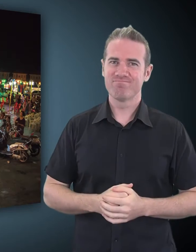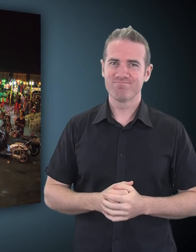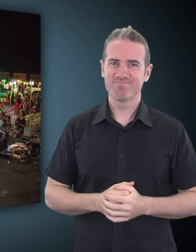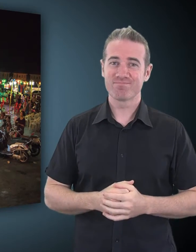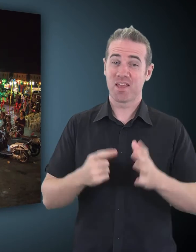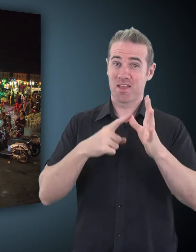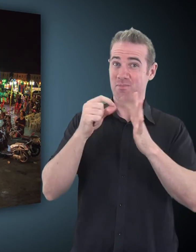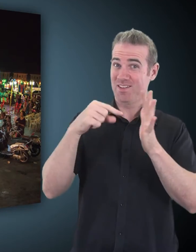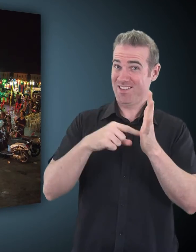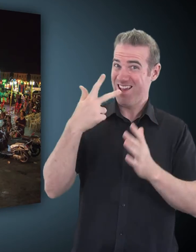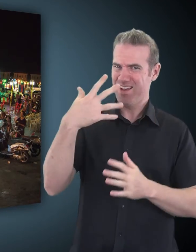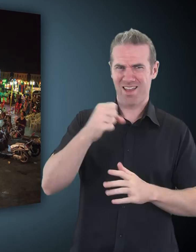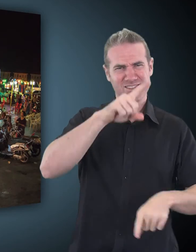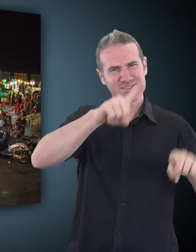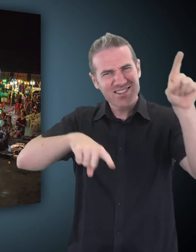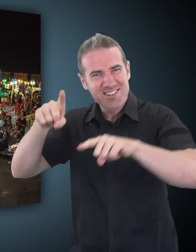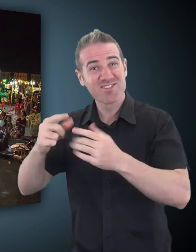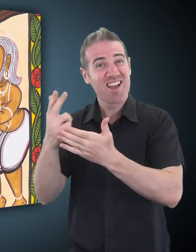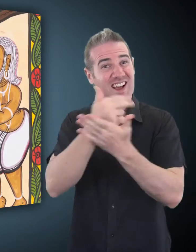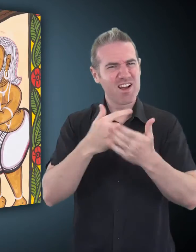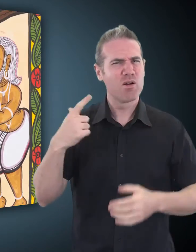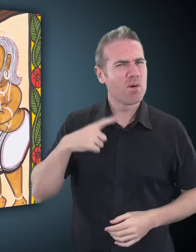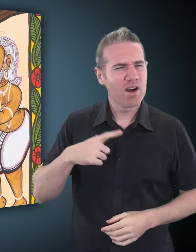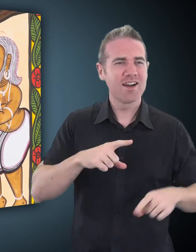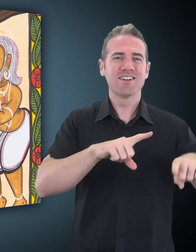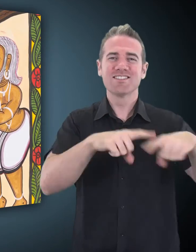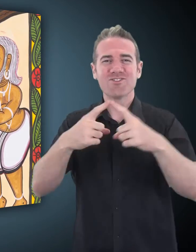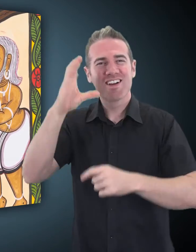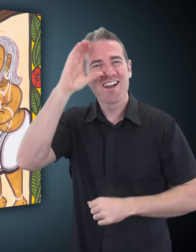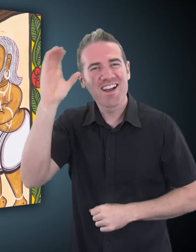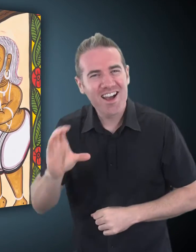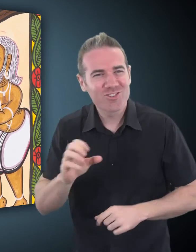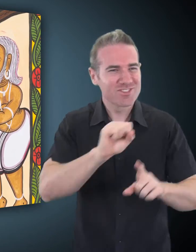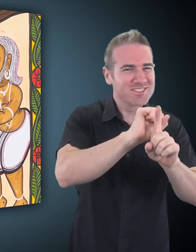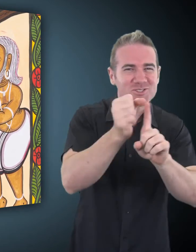APT8 is so rich in ideas and artistic practices evolving out of different places and under different circumstances.